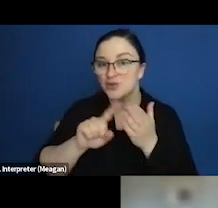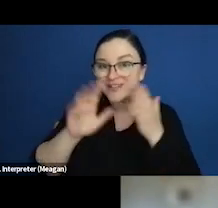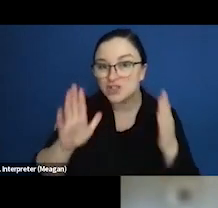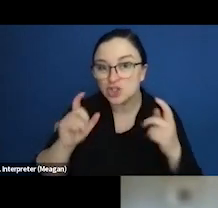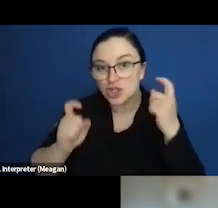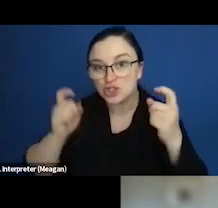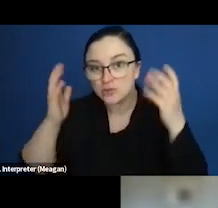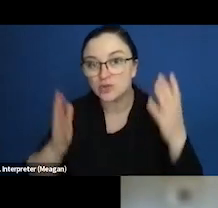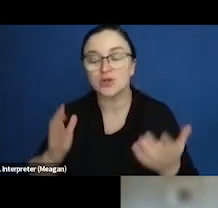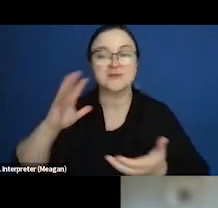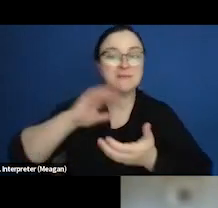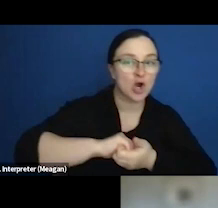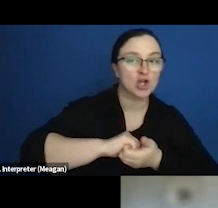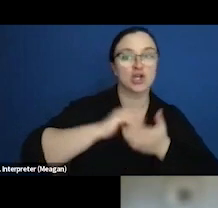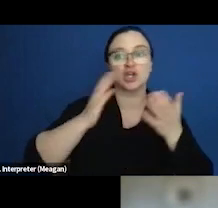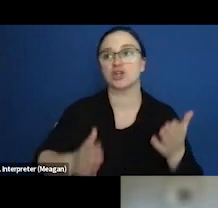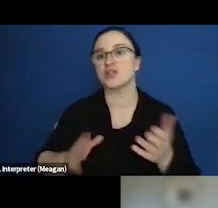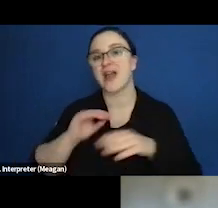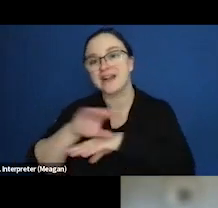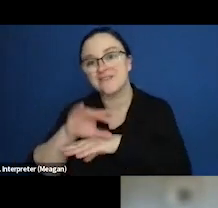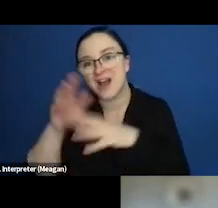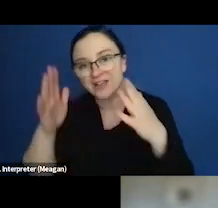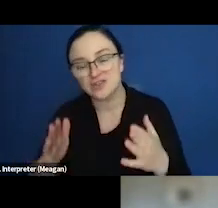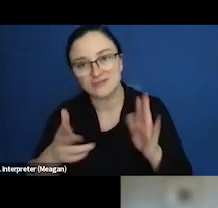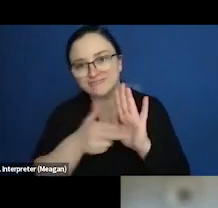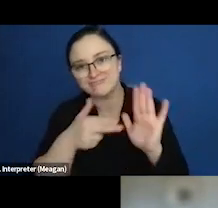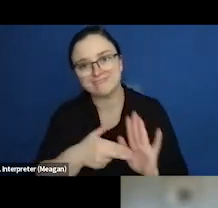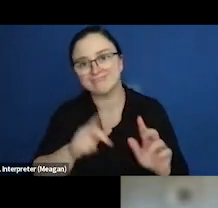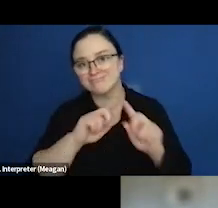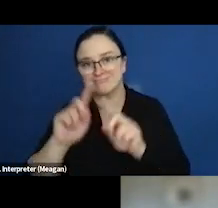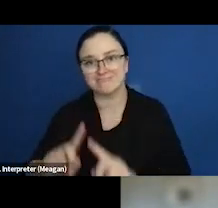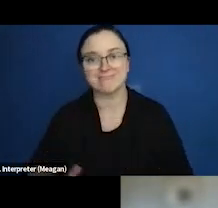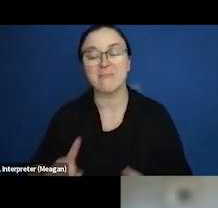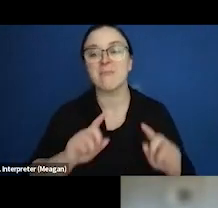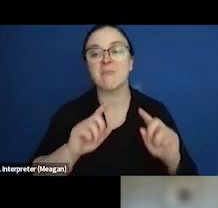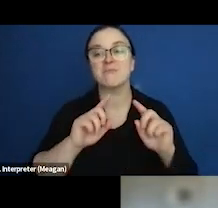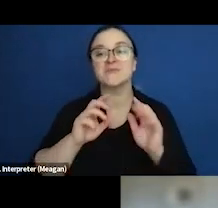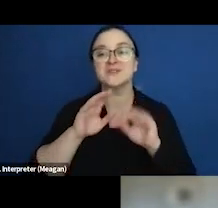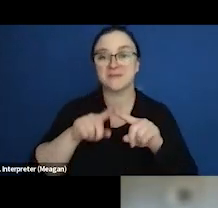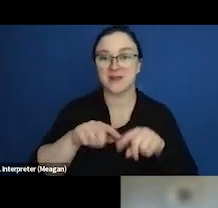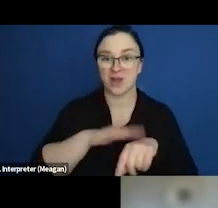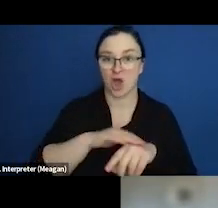partners, advisors, and depending on the depth and the scope of work of the project,